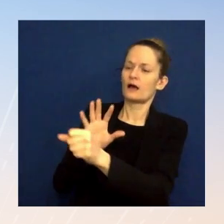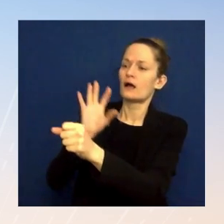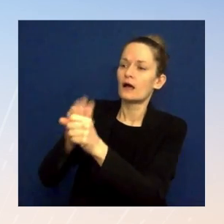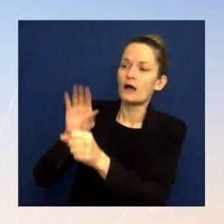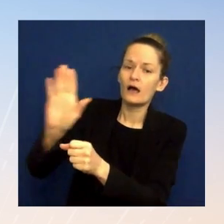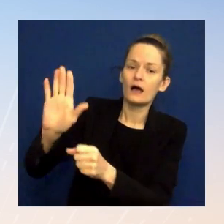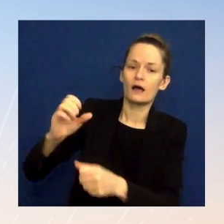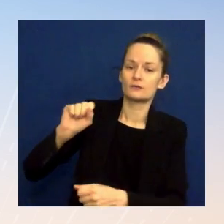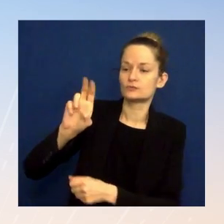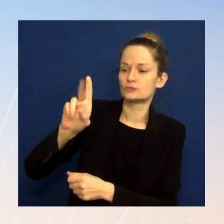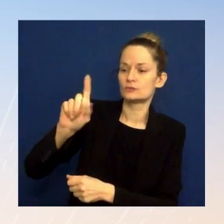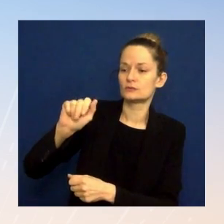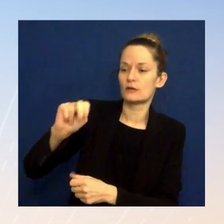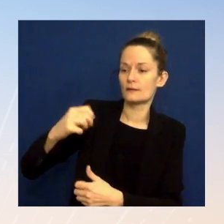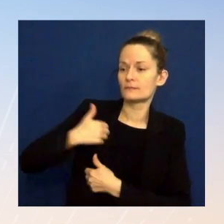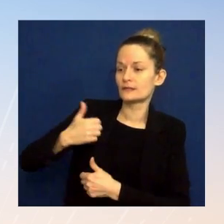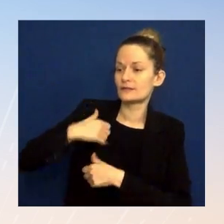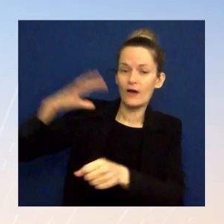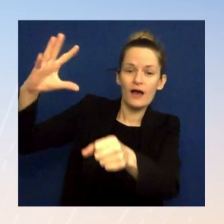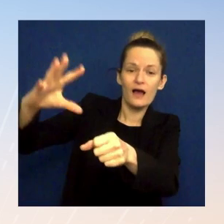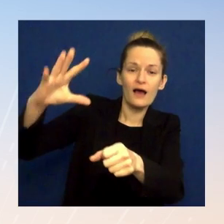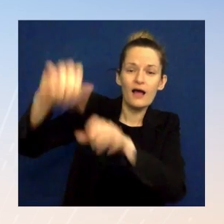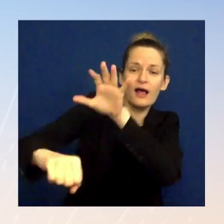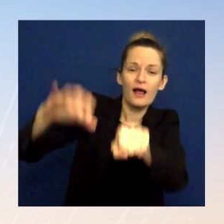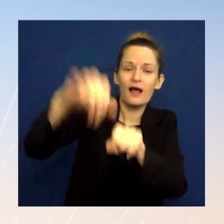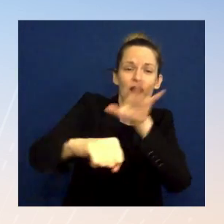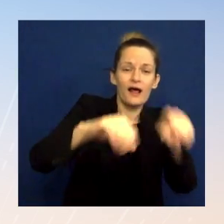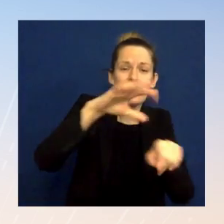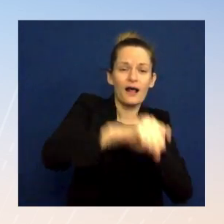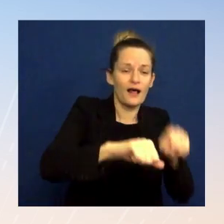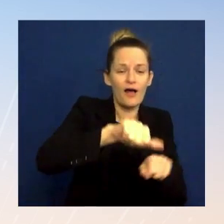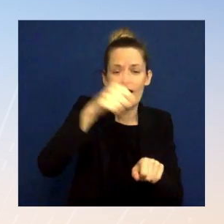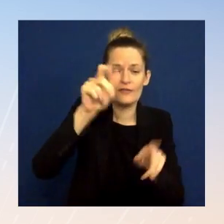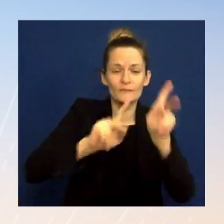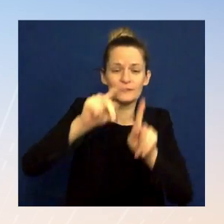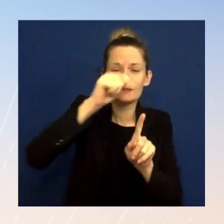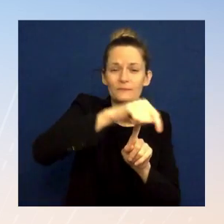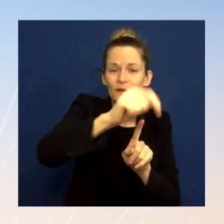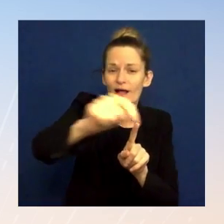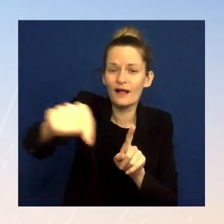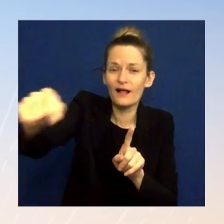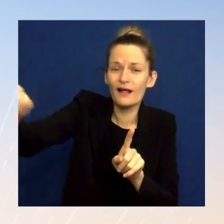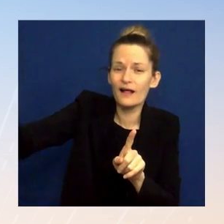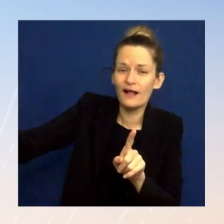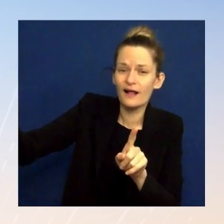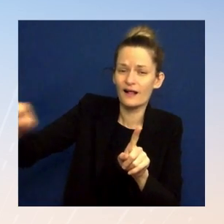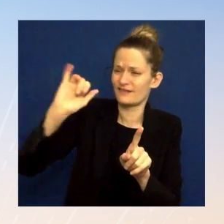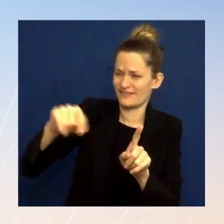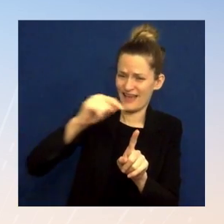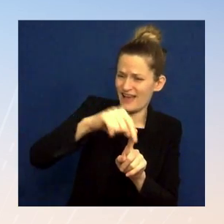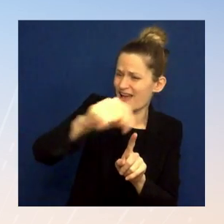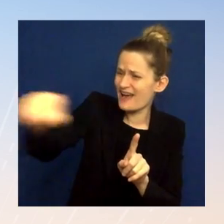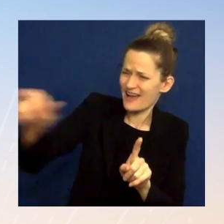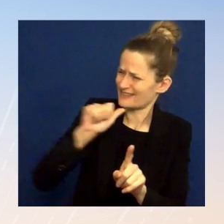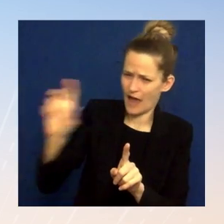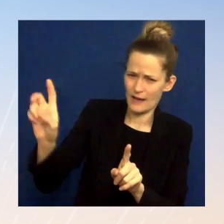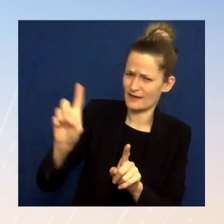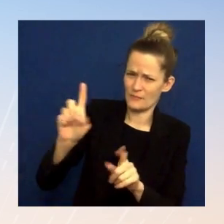We believe it undermines the country's transition to democratic civilian rule. And we firmly reject the assertions that this is within the authority